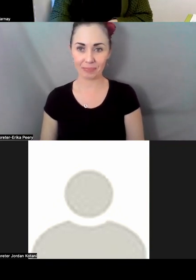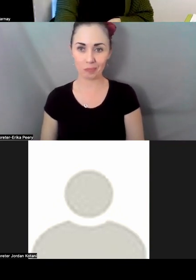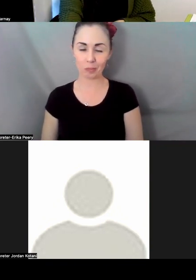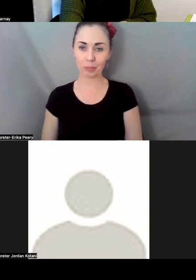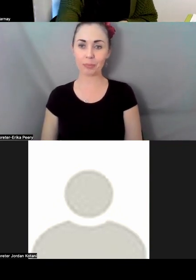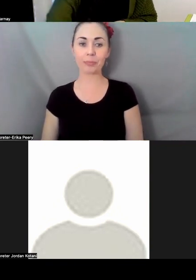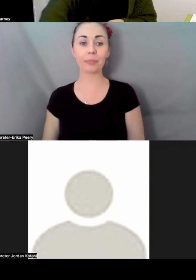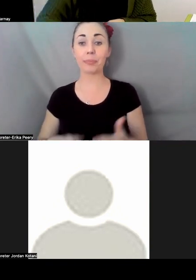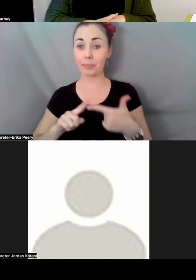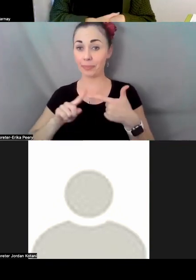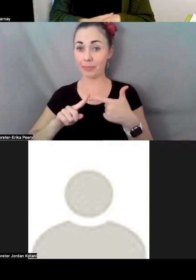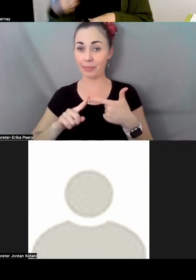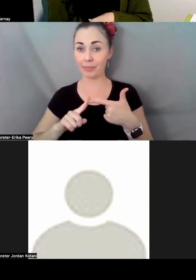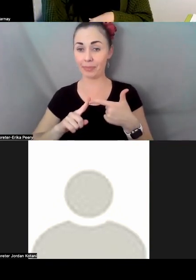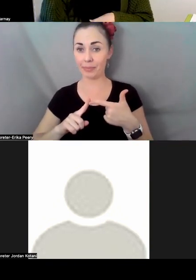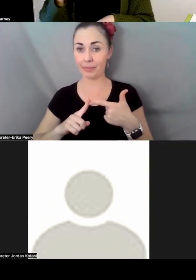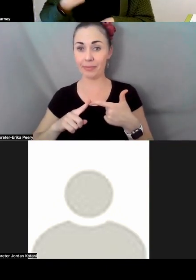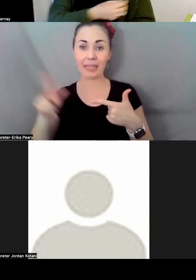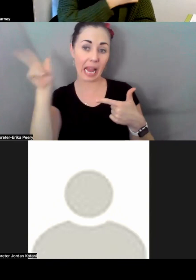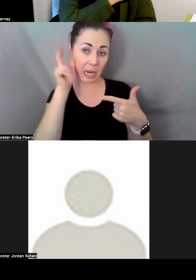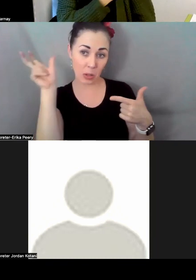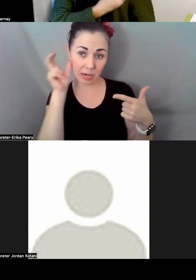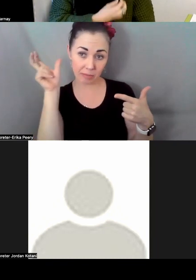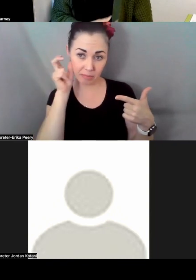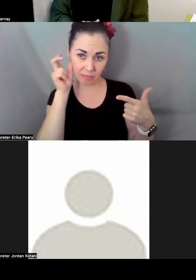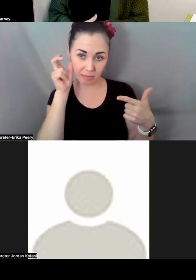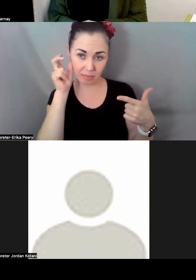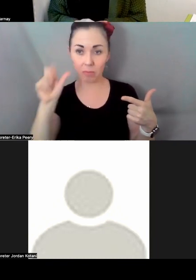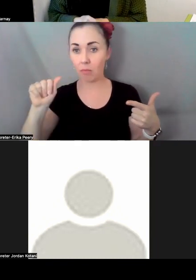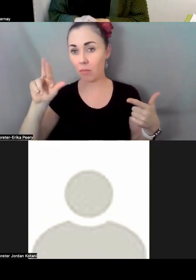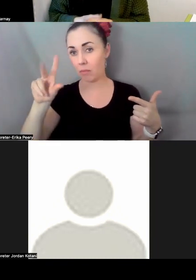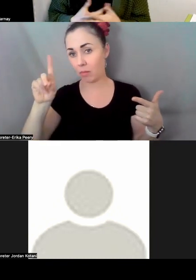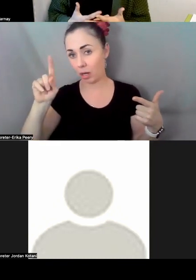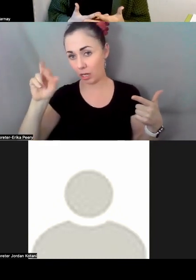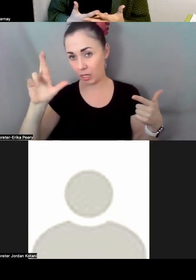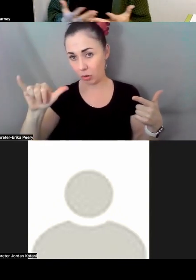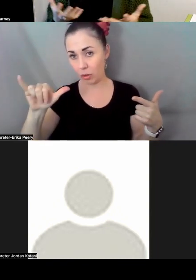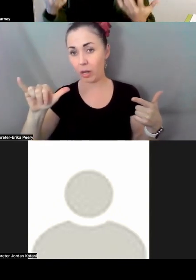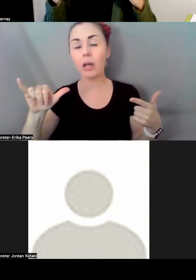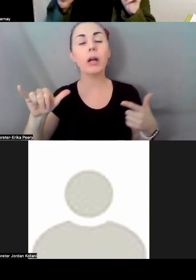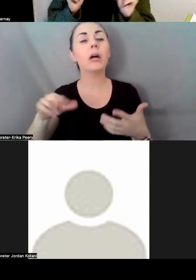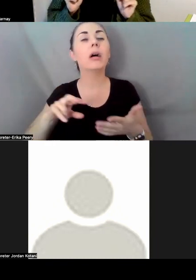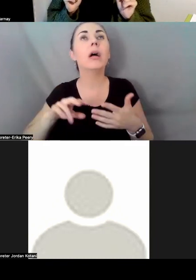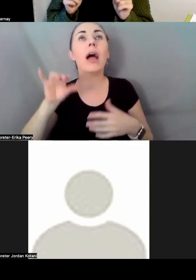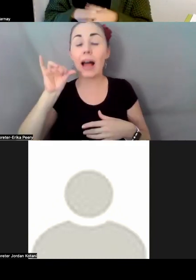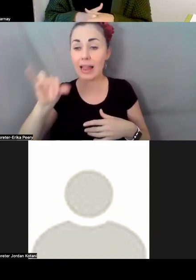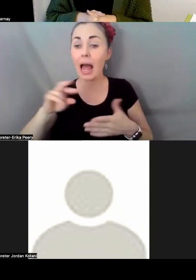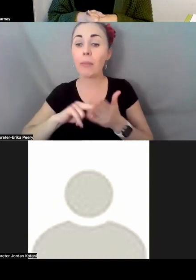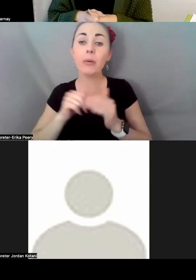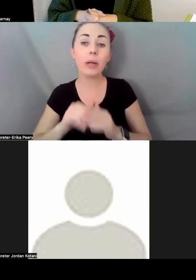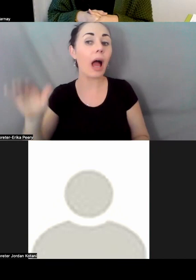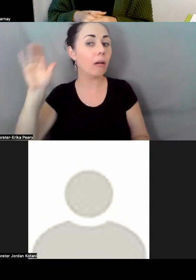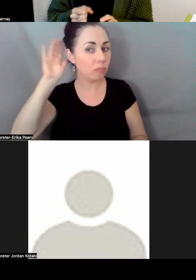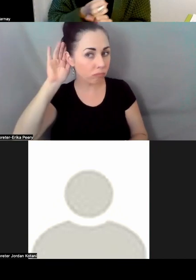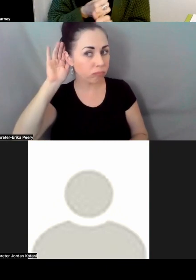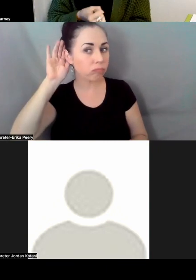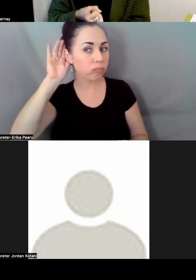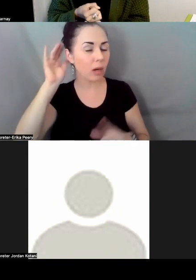Our seconds sense is hearing, auditory sense. It allows us to listen for different sounds if people